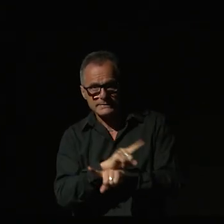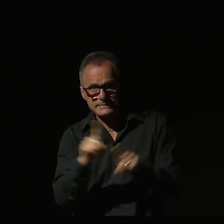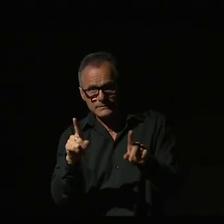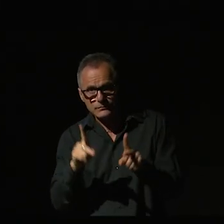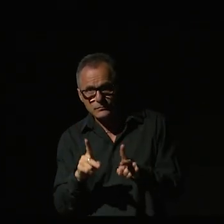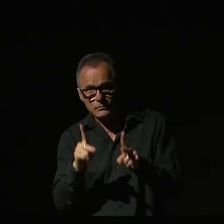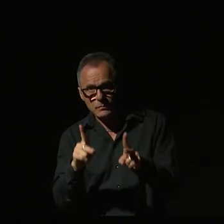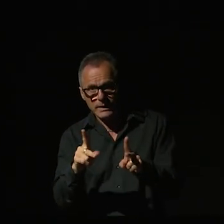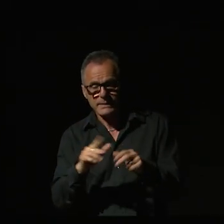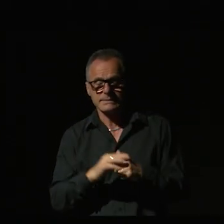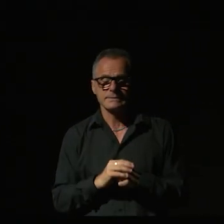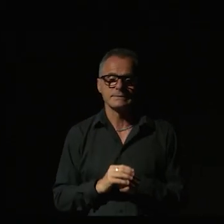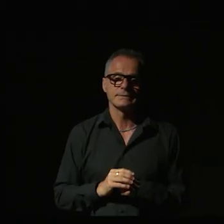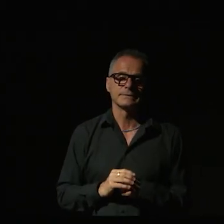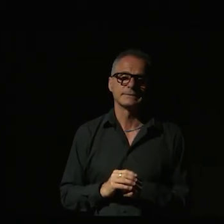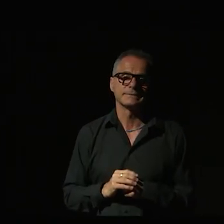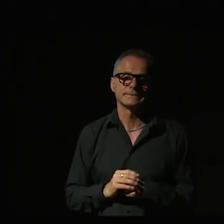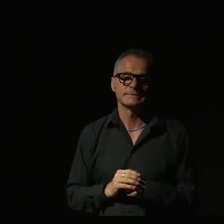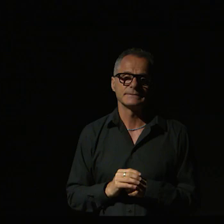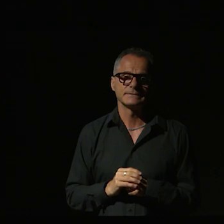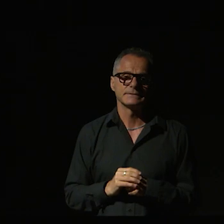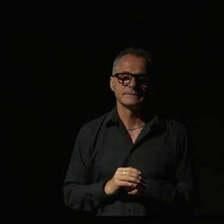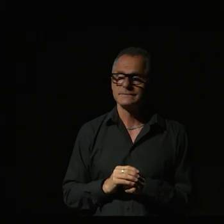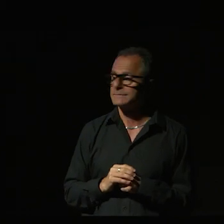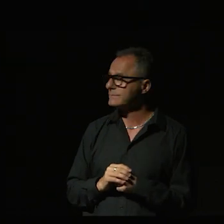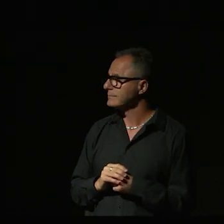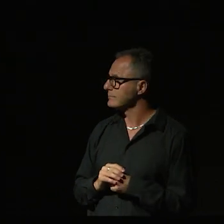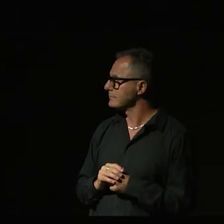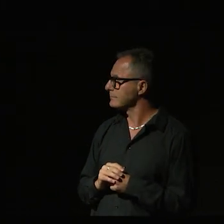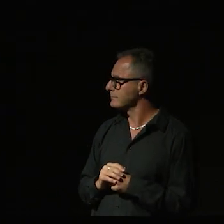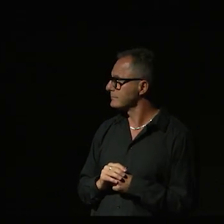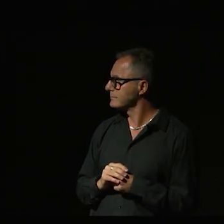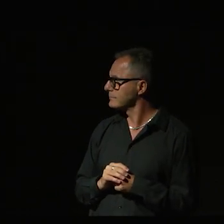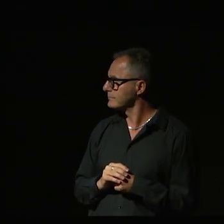Where we also see a little bit of a struggle, let's say, with the foreshortening,